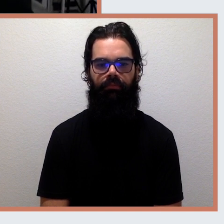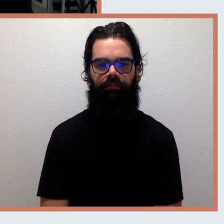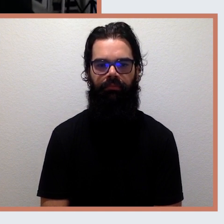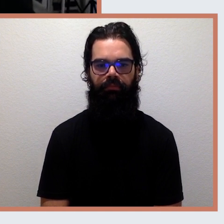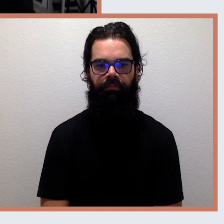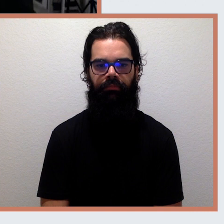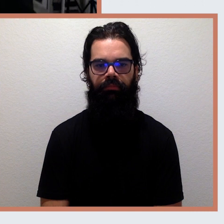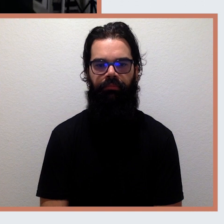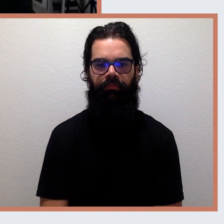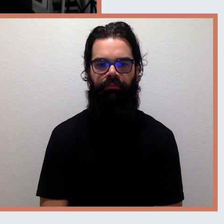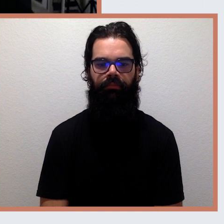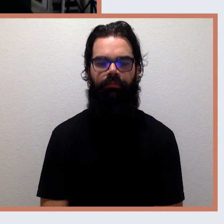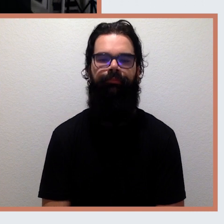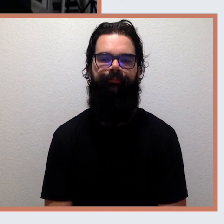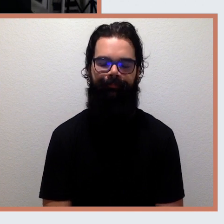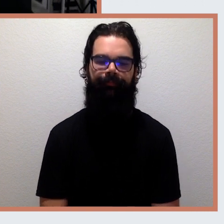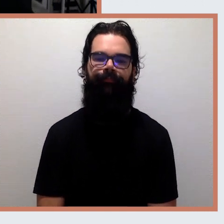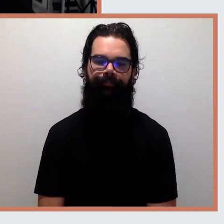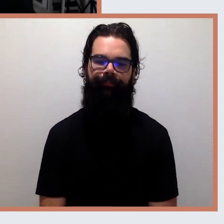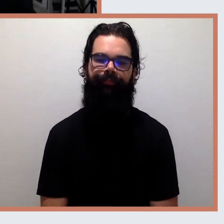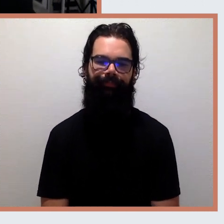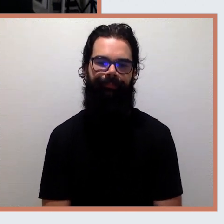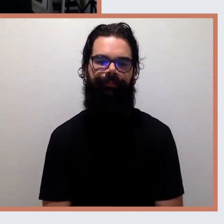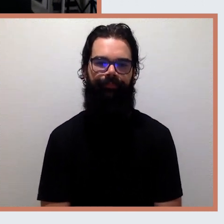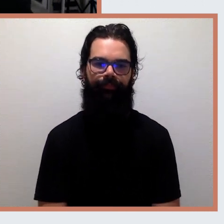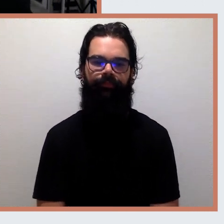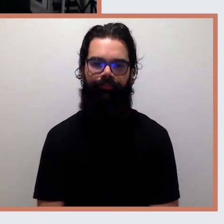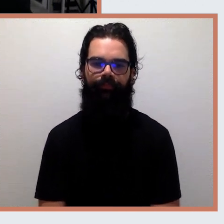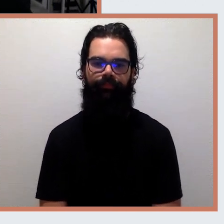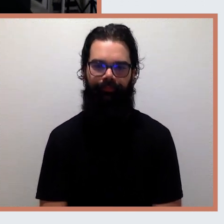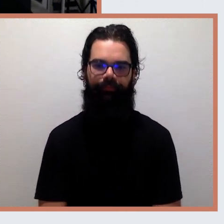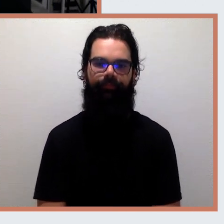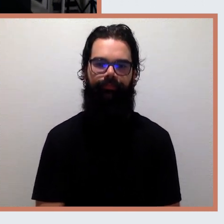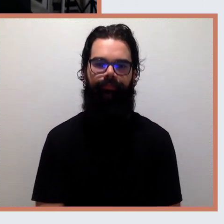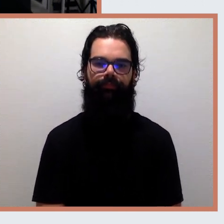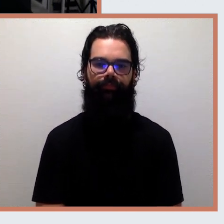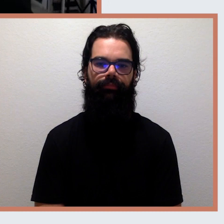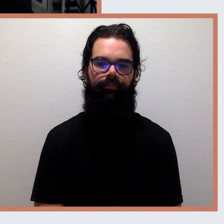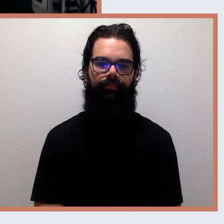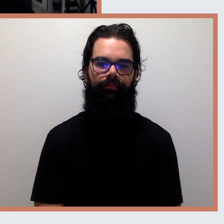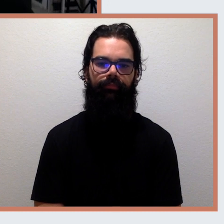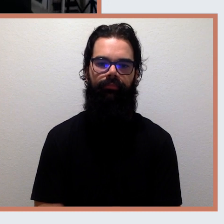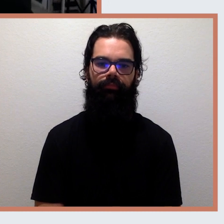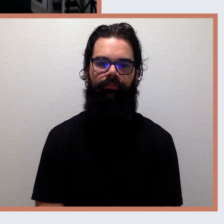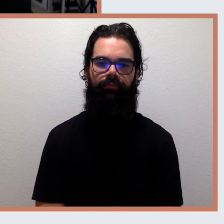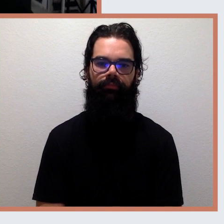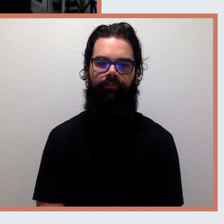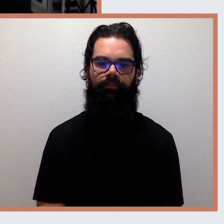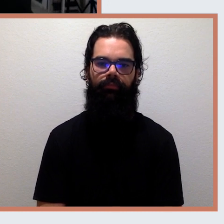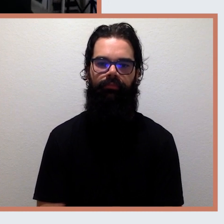from another deaf actor who could have filled that role. So that's kind of a huge, that's kind of one controversy that's in that,